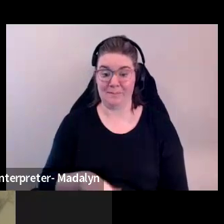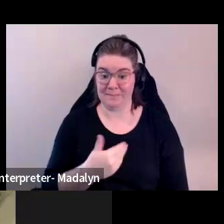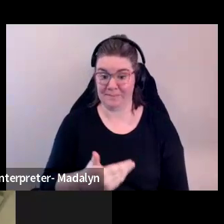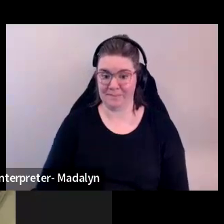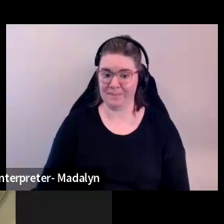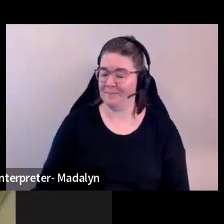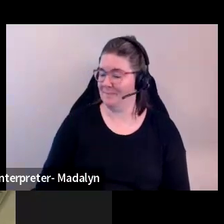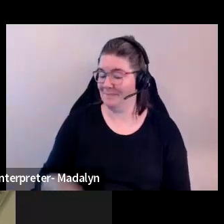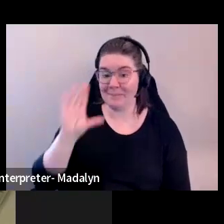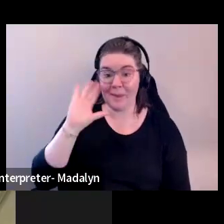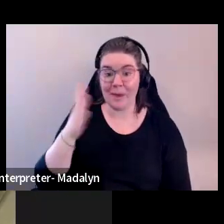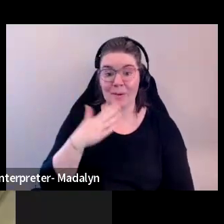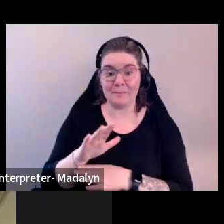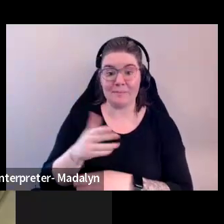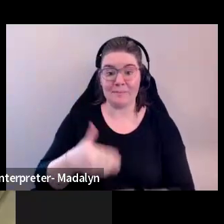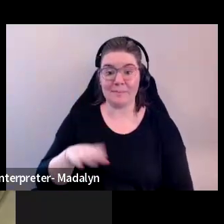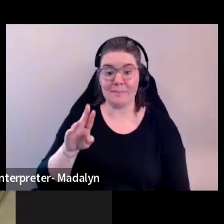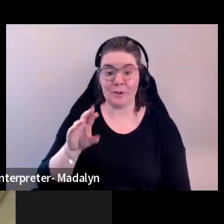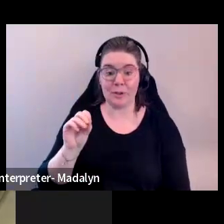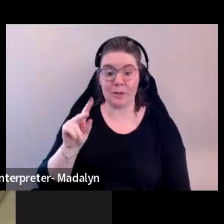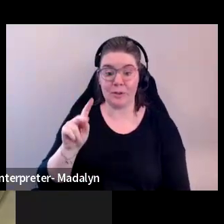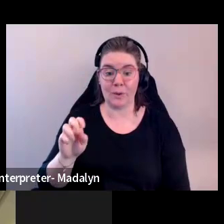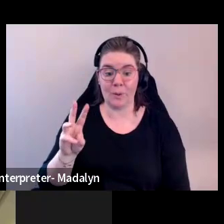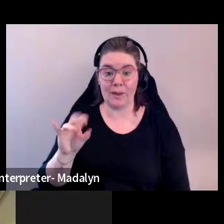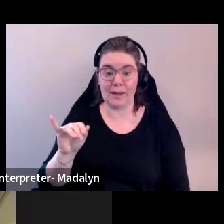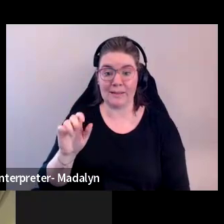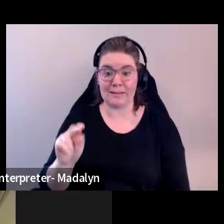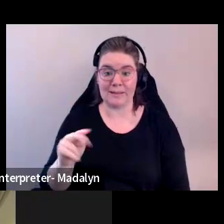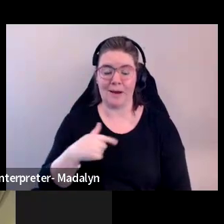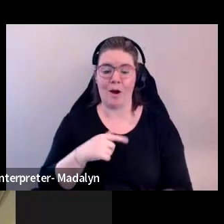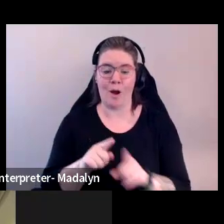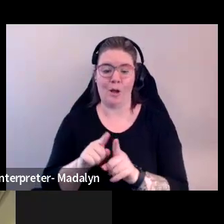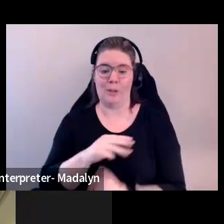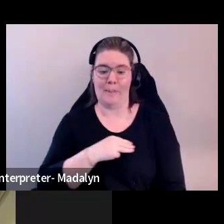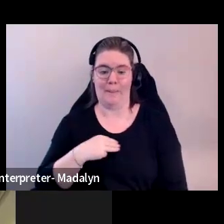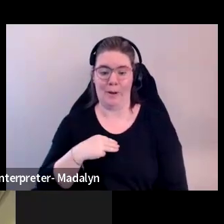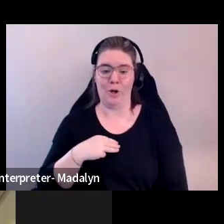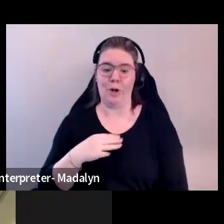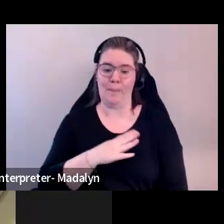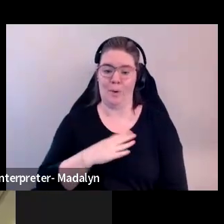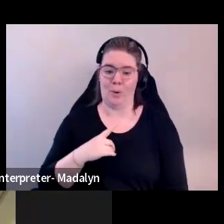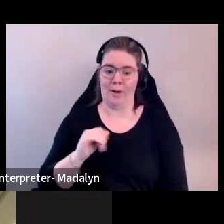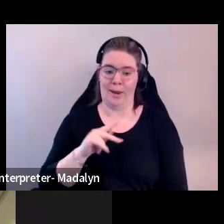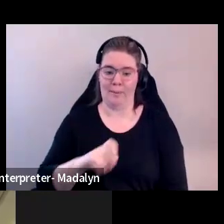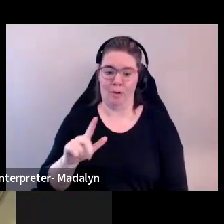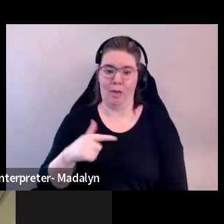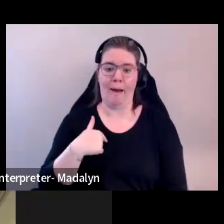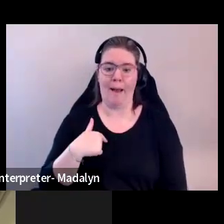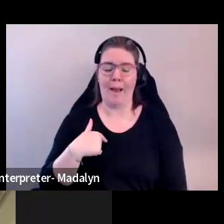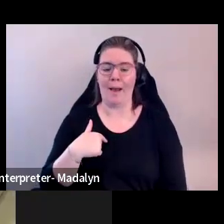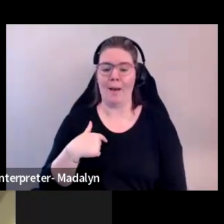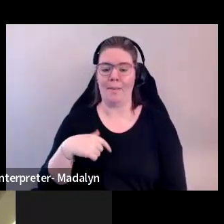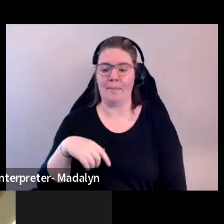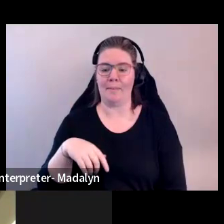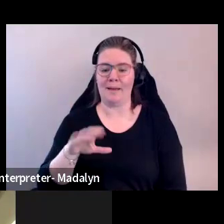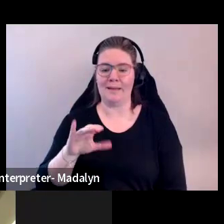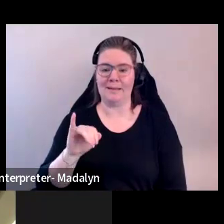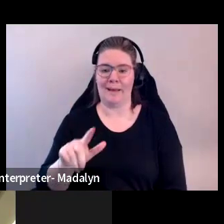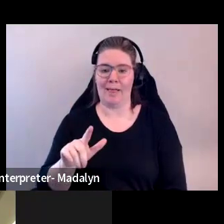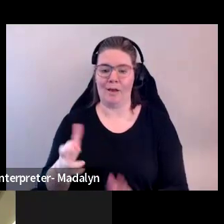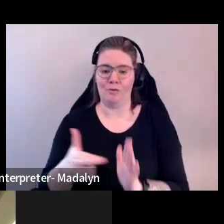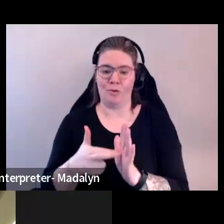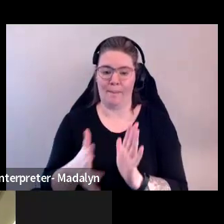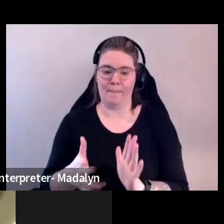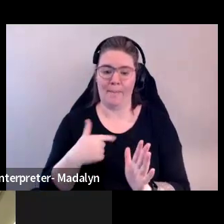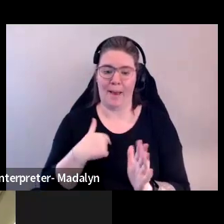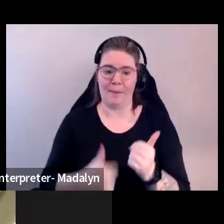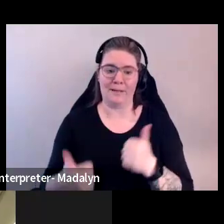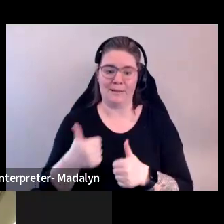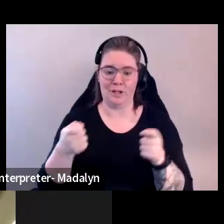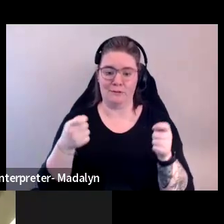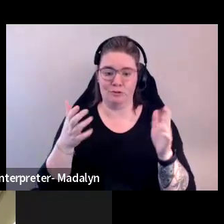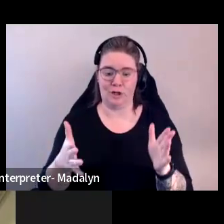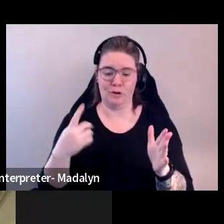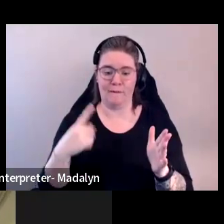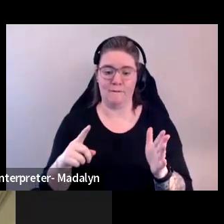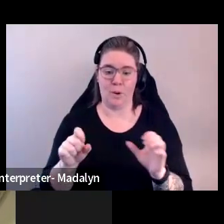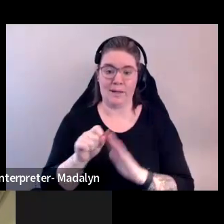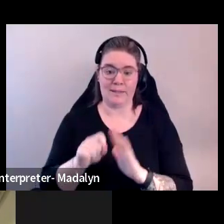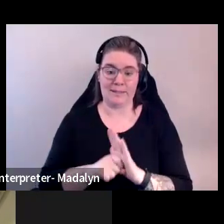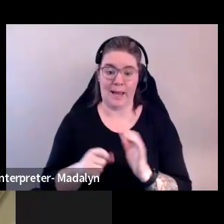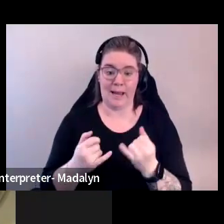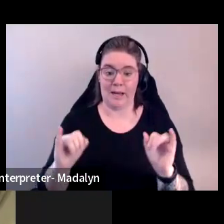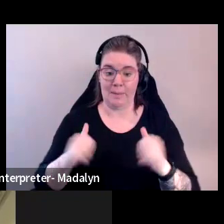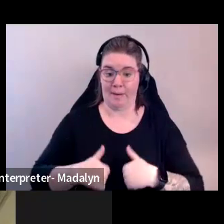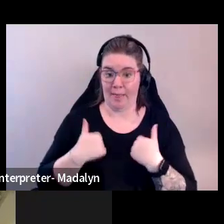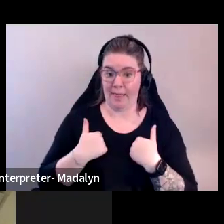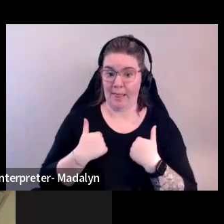Brooke Wilson (she/her): Good afternoon. I'm Brooke Wilson. I am also a member of the April board. I serve as the silk rep and I am the executive director for the State Independent Living Council in the State of Oregon.